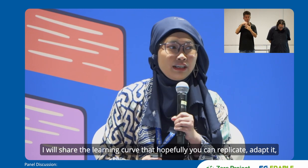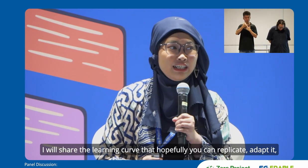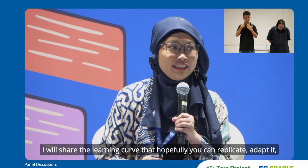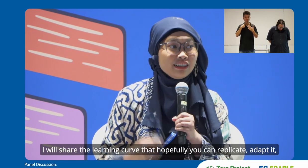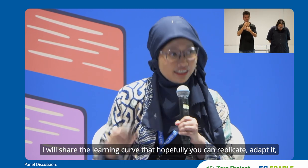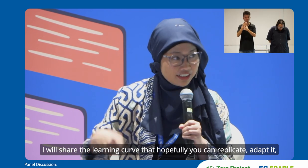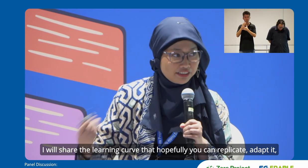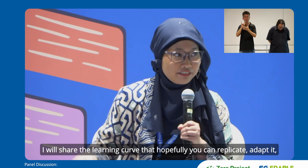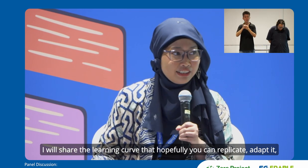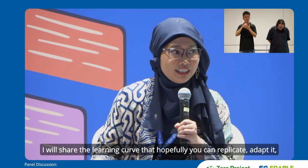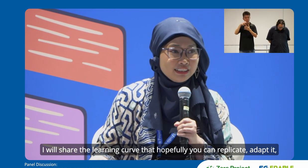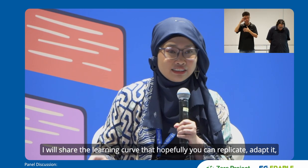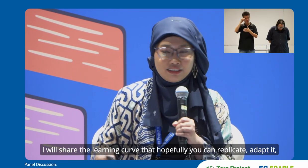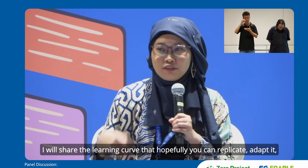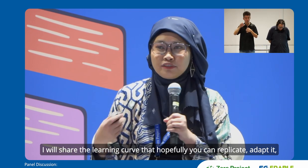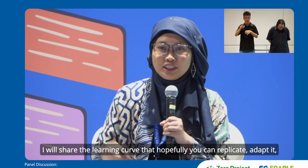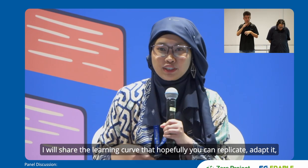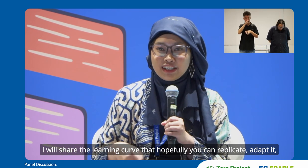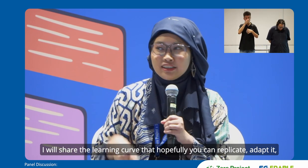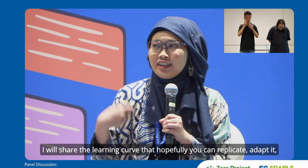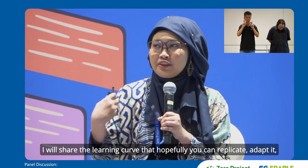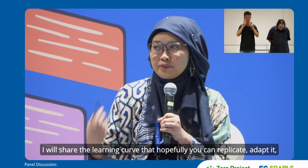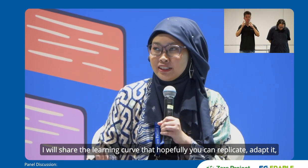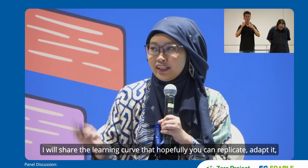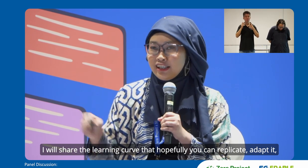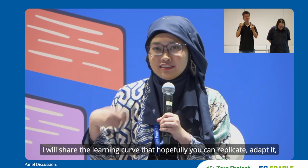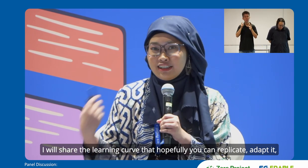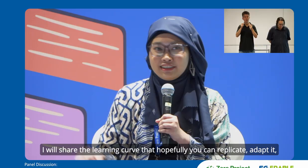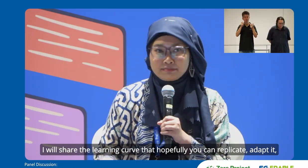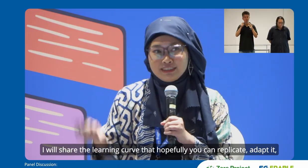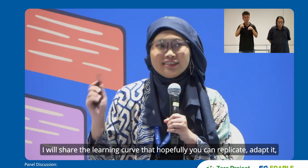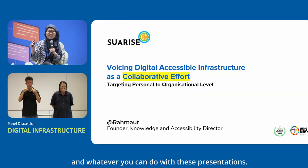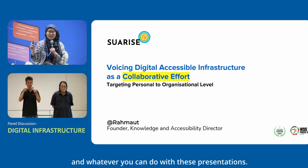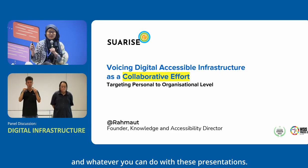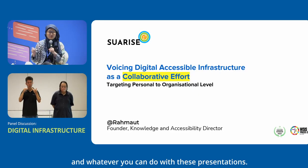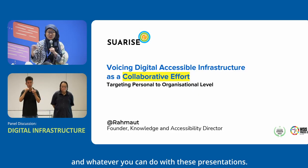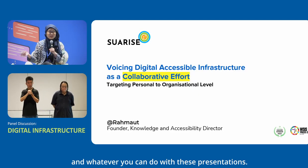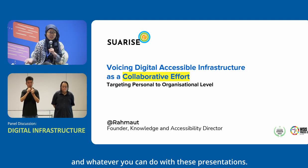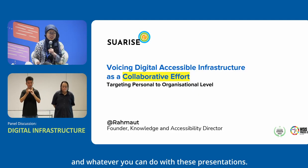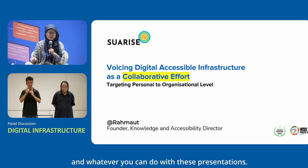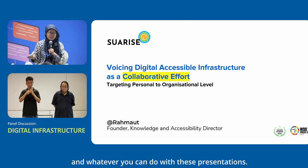uh the learning curve that hopefully you can replicate adapt it and whatever you can do with